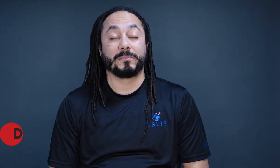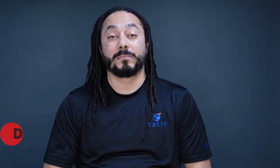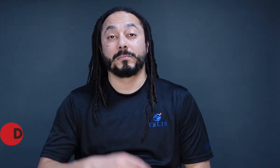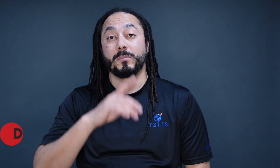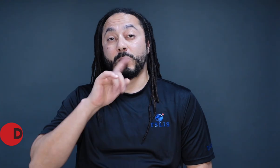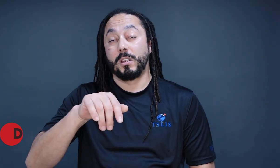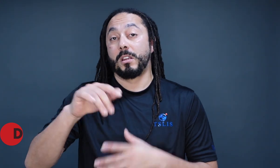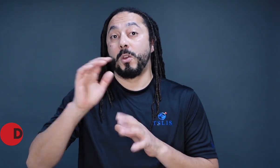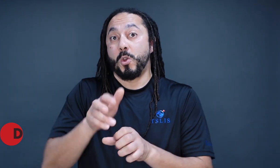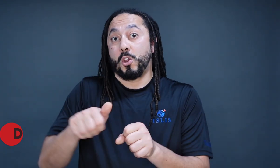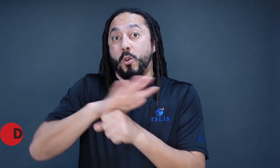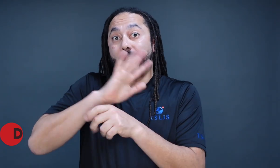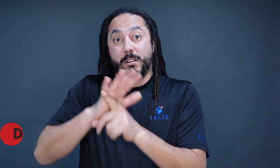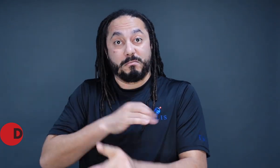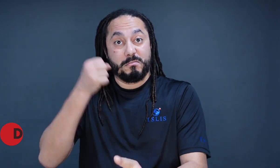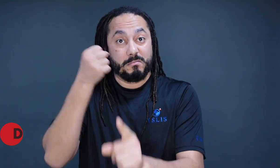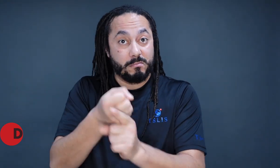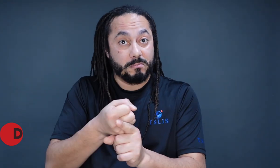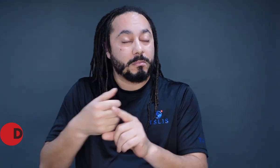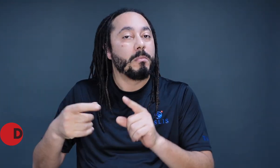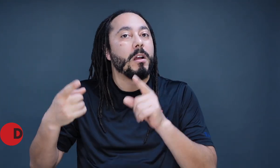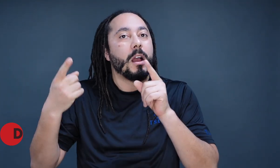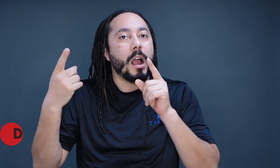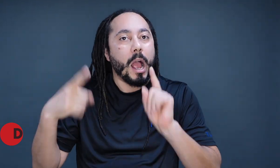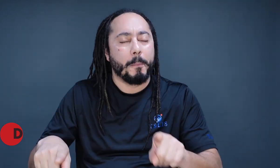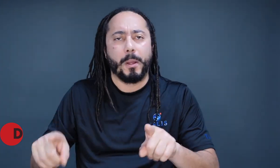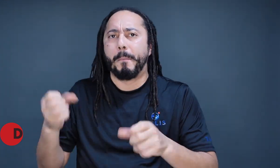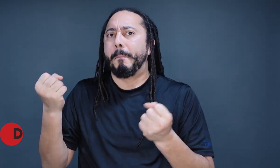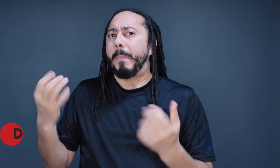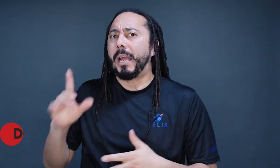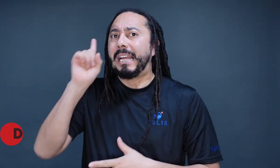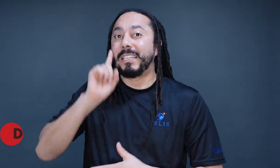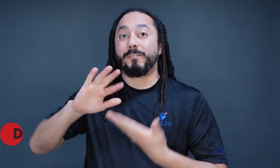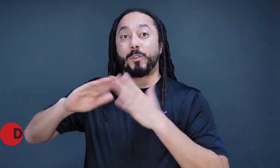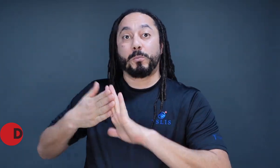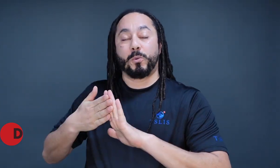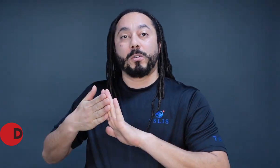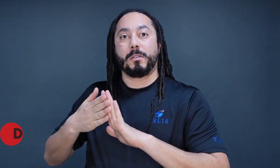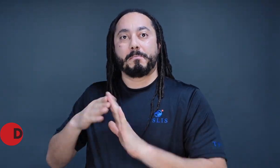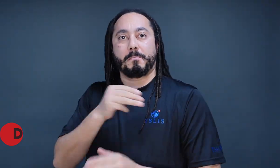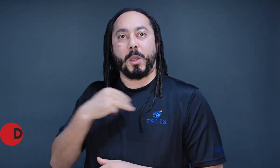When COVID-19 hit many Deaf people reached out to me on Facebook